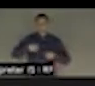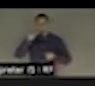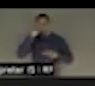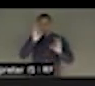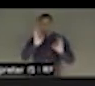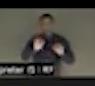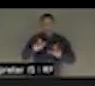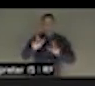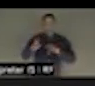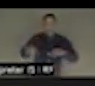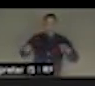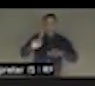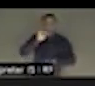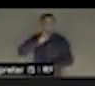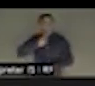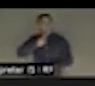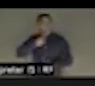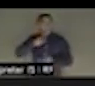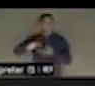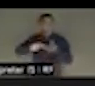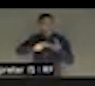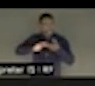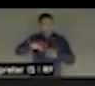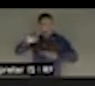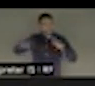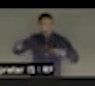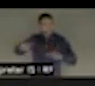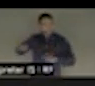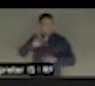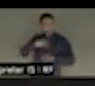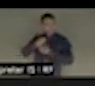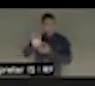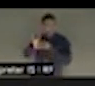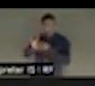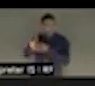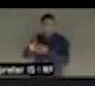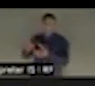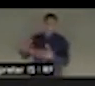professional captioning, whatever you want to call it when it's perfectly done. Because not in every meeting,